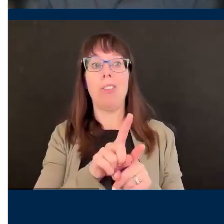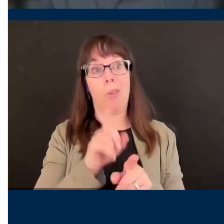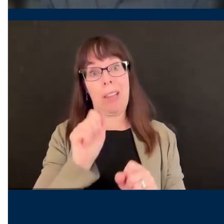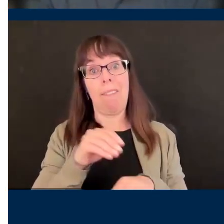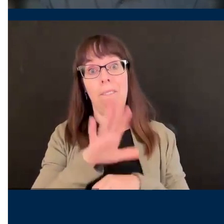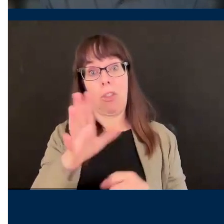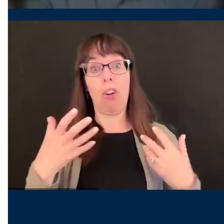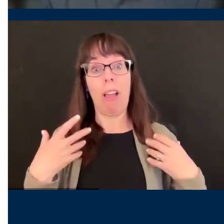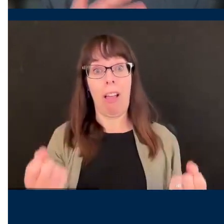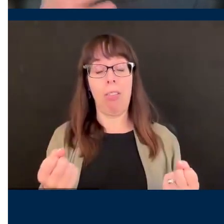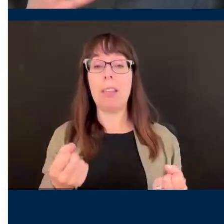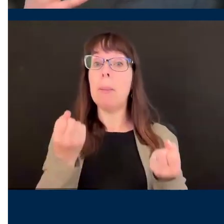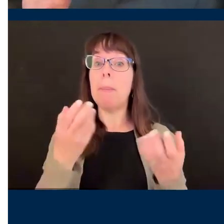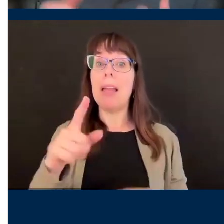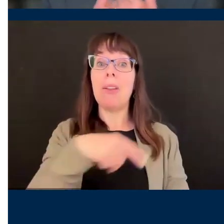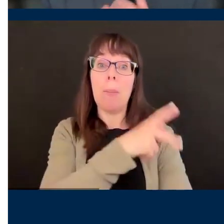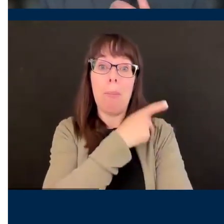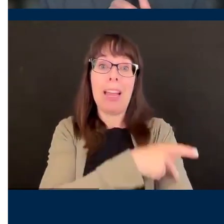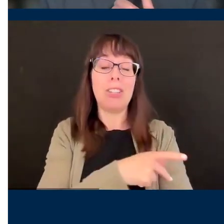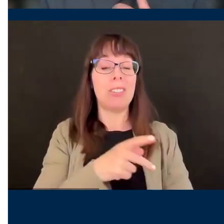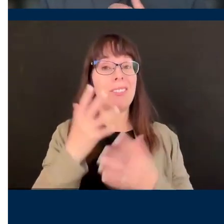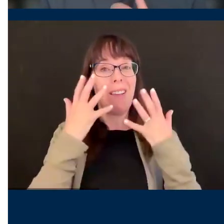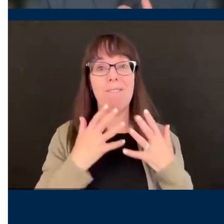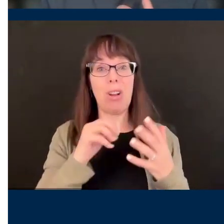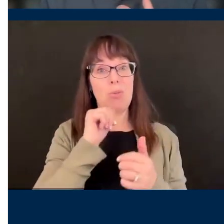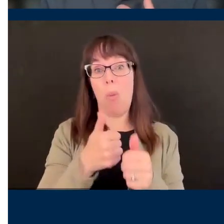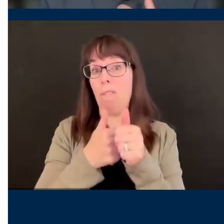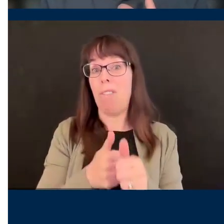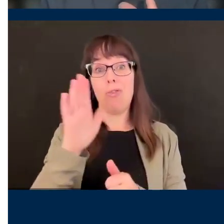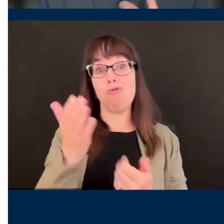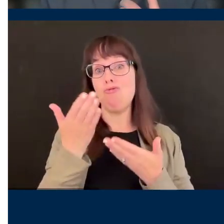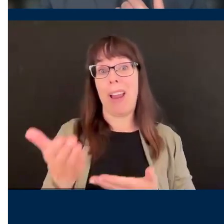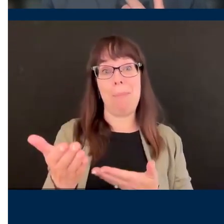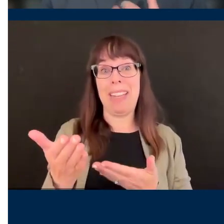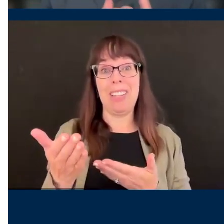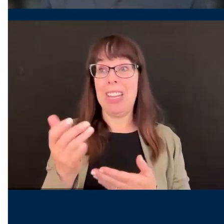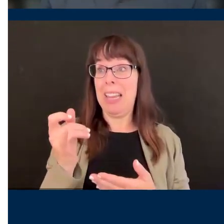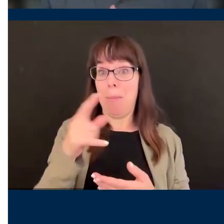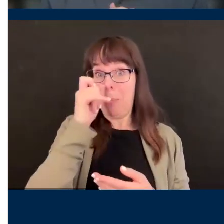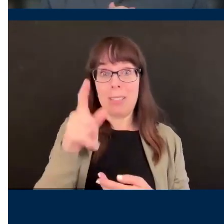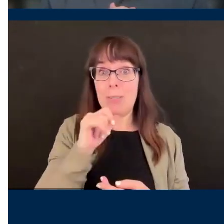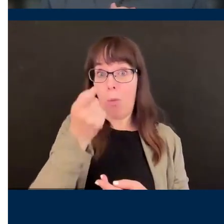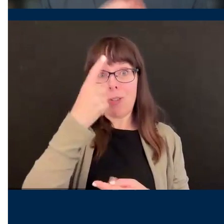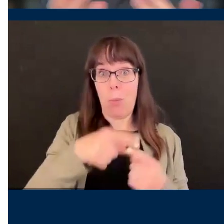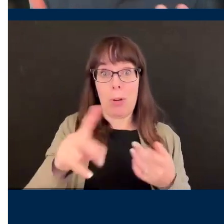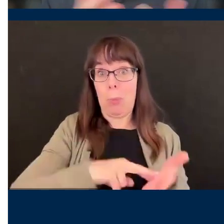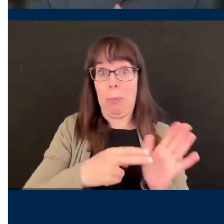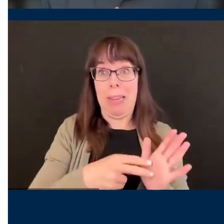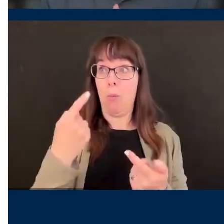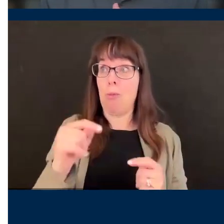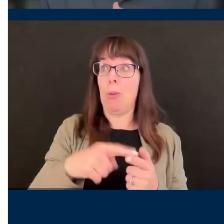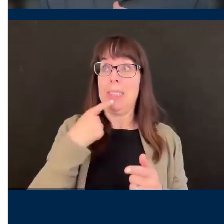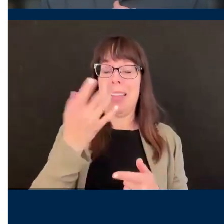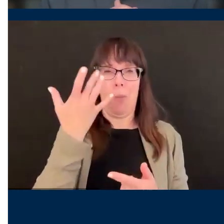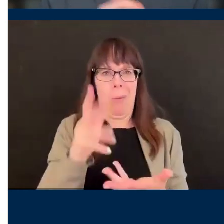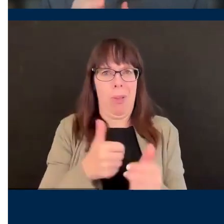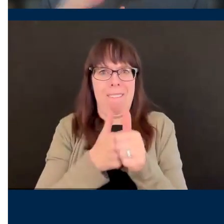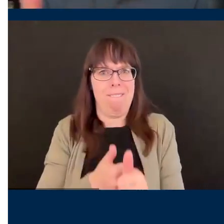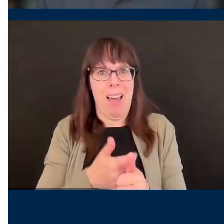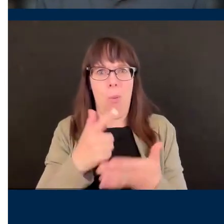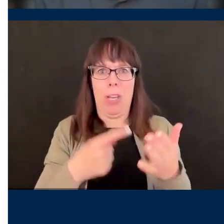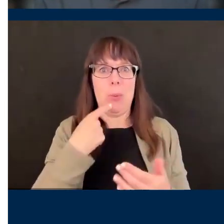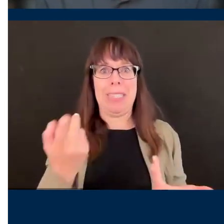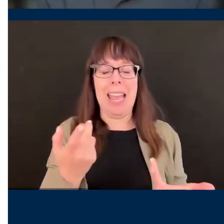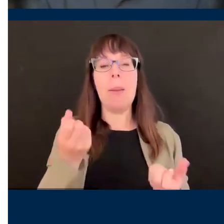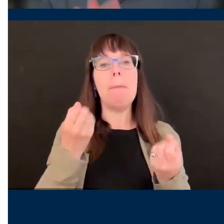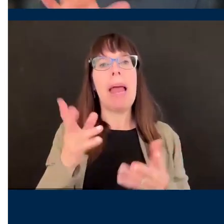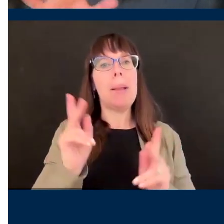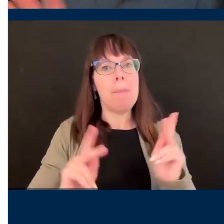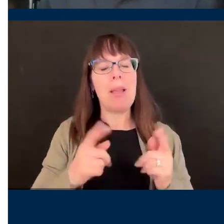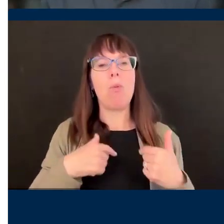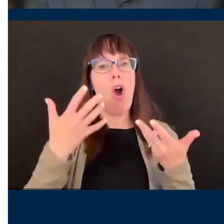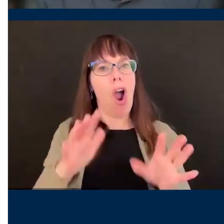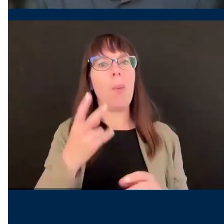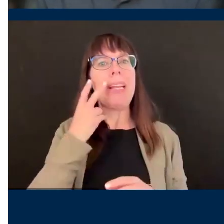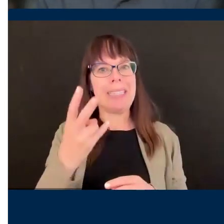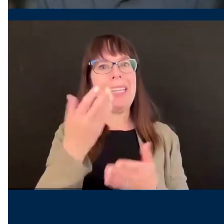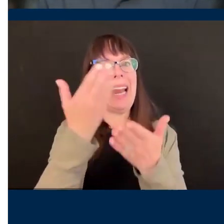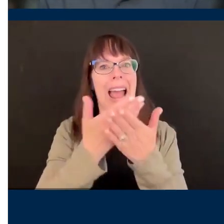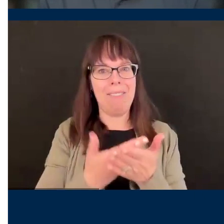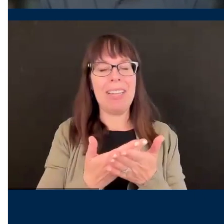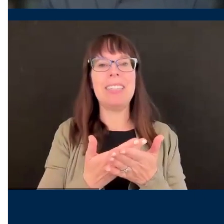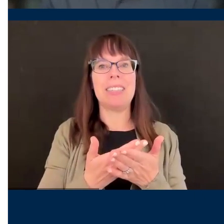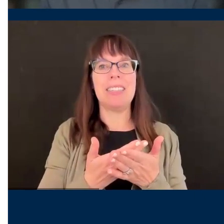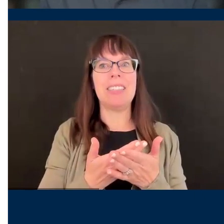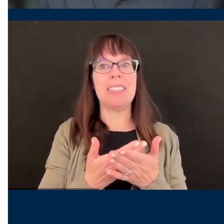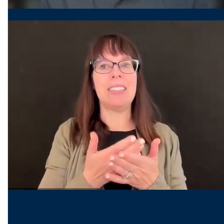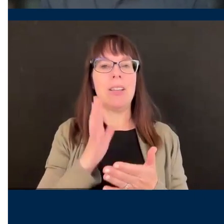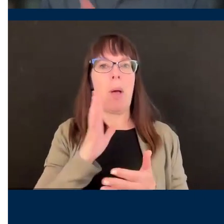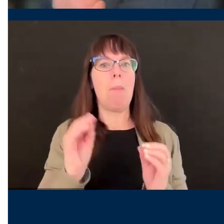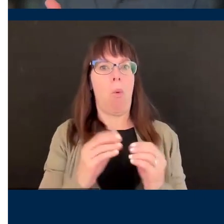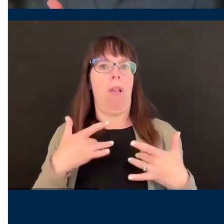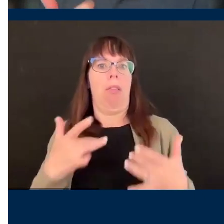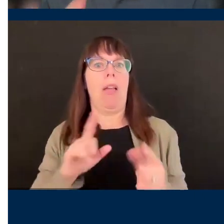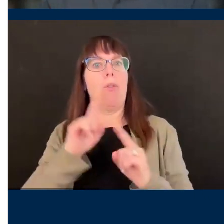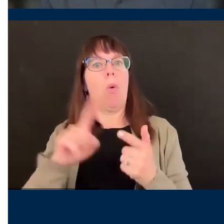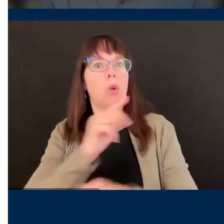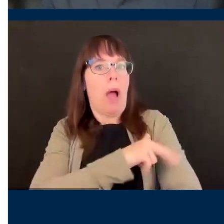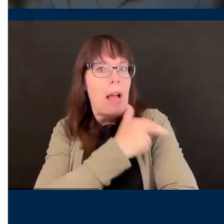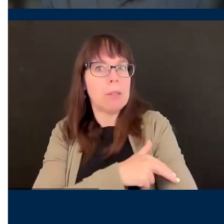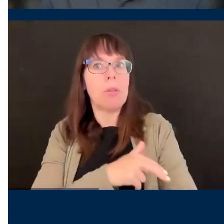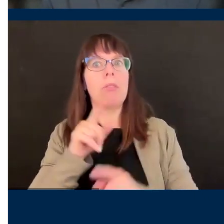And many of these patients, unfortunately, will not adhere to your recommendations. If they don't understand what you're trying to say, why would they follow recommendations? Many of these people we have already seen. Evidence will be more likely to go to the hospital and the emergency department.